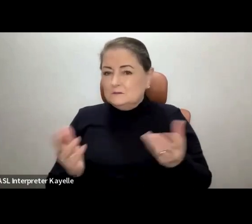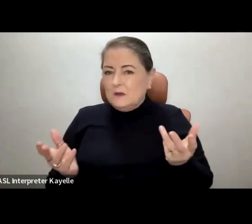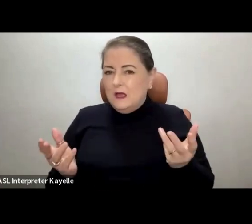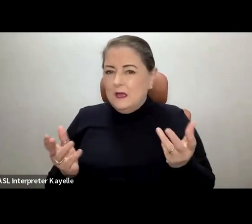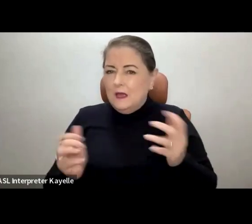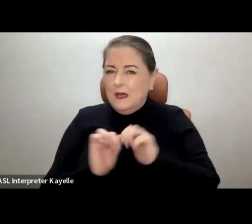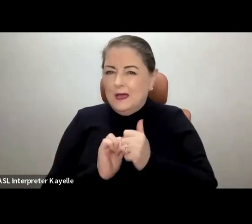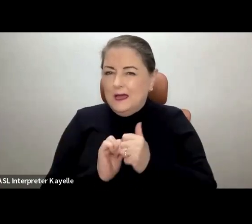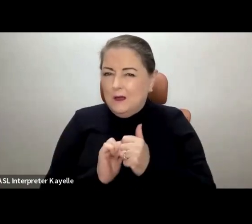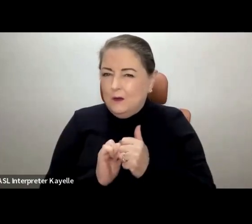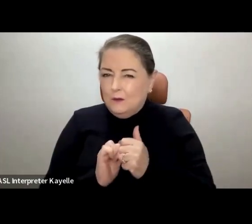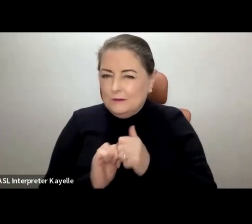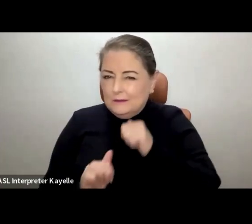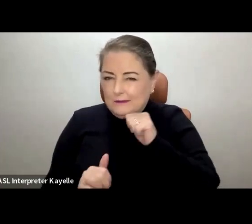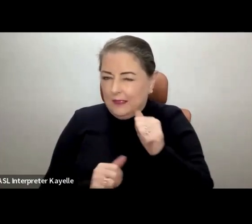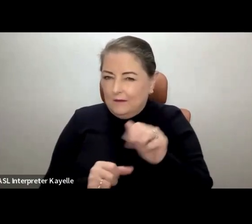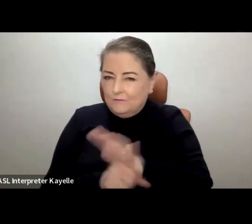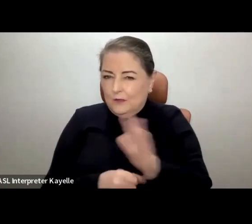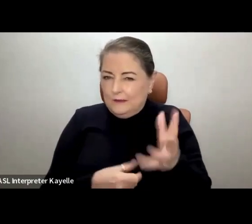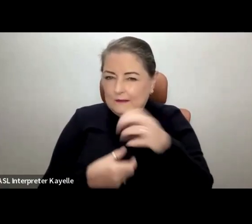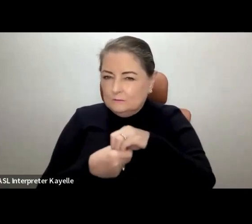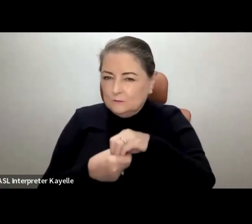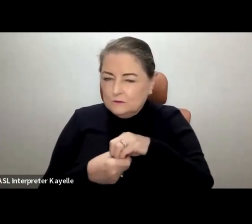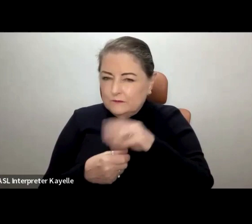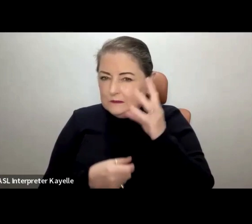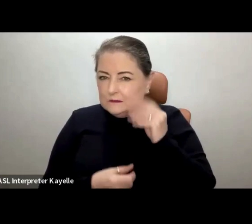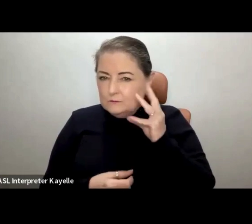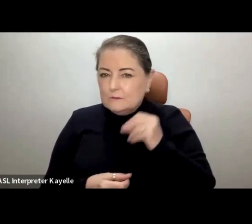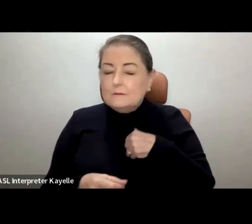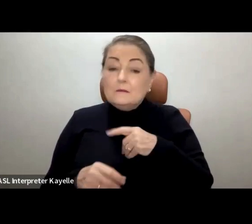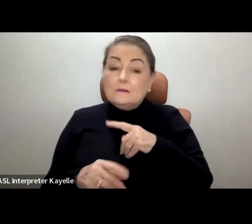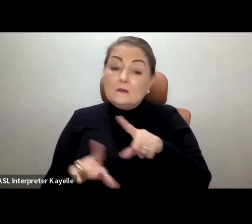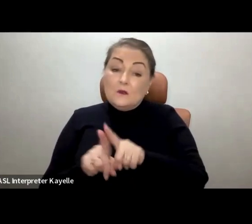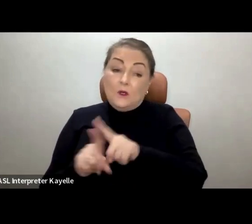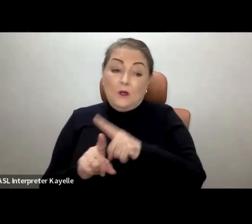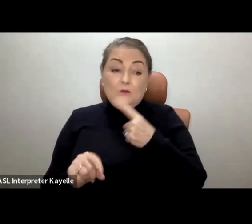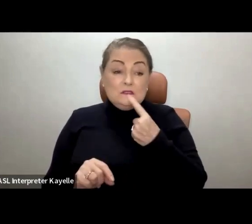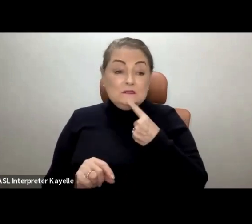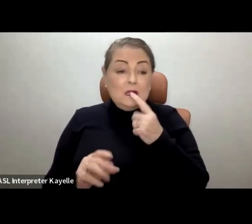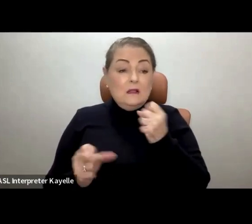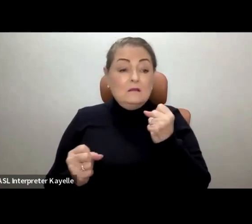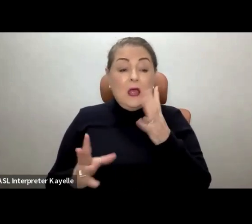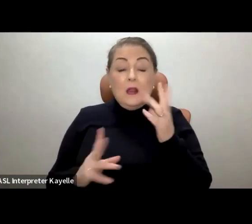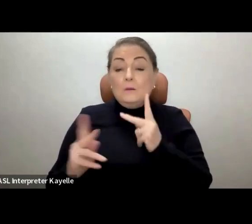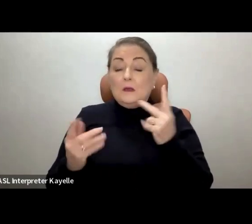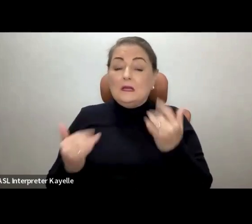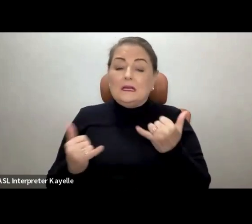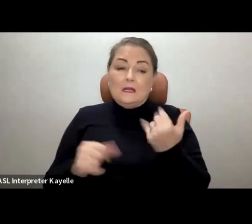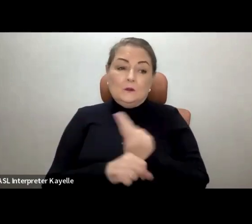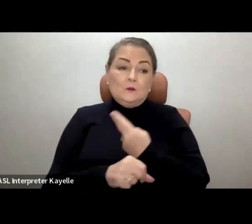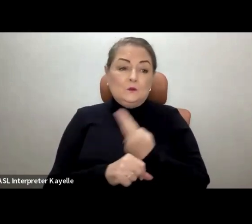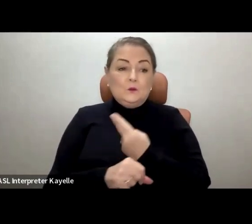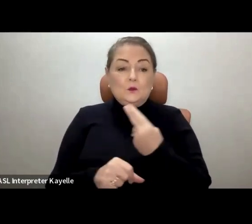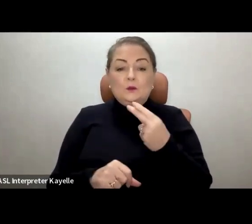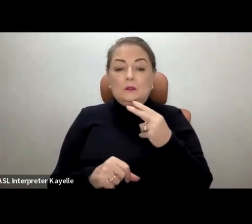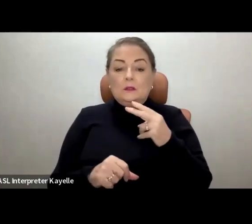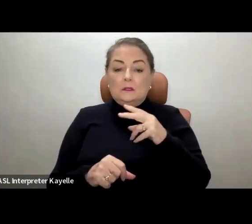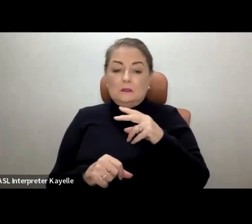that that wasn't a fully inclusive experience. I will also say that a lot of people now use looping devices, device